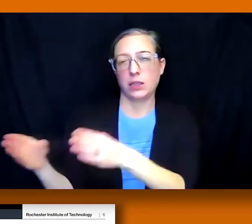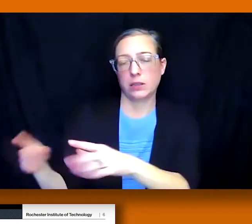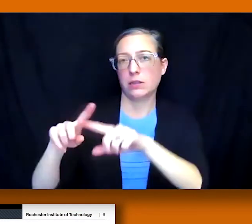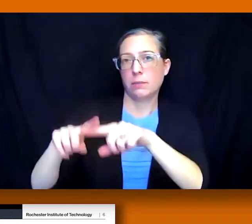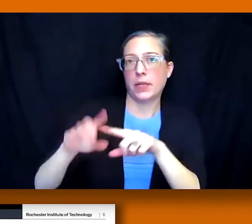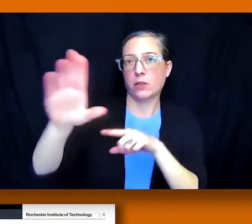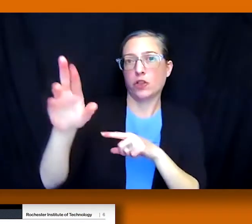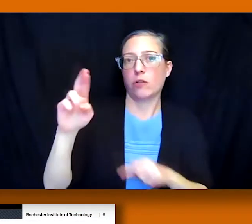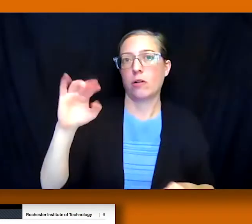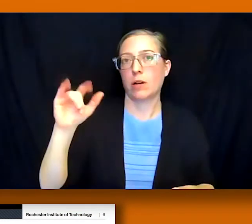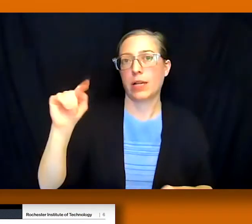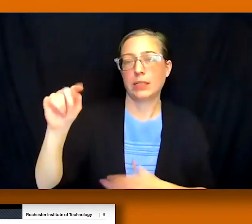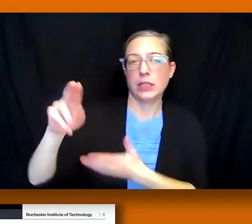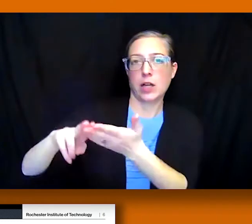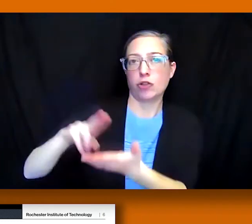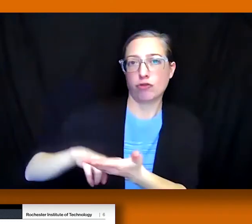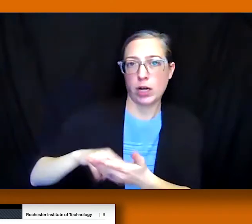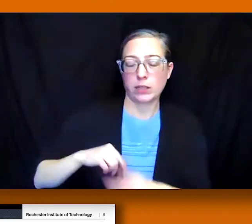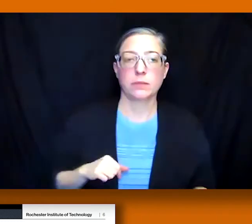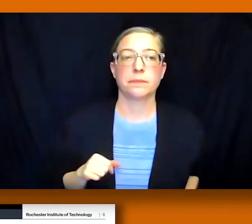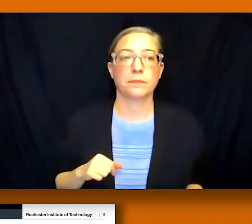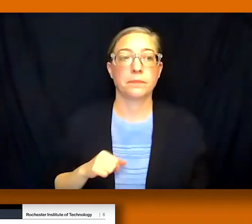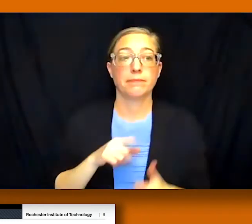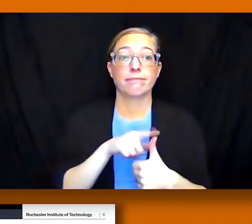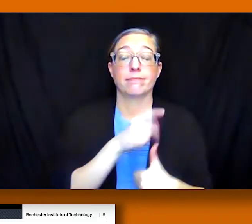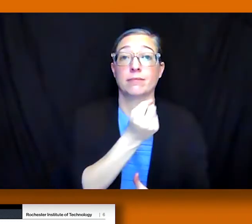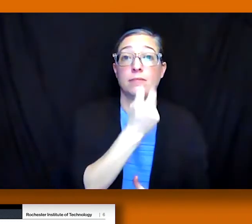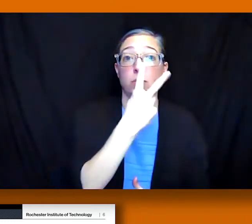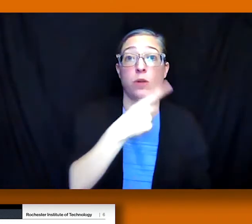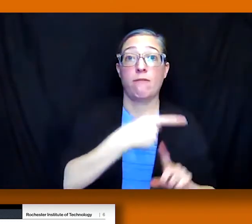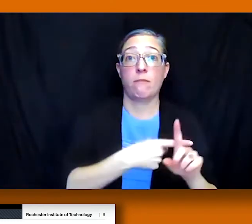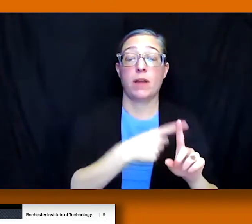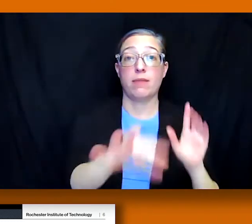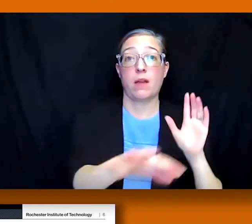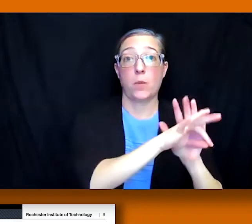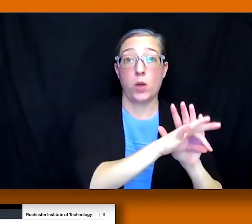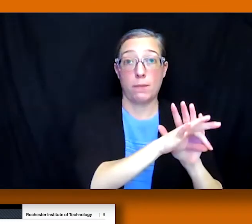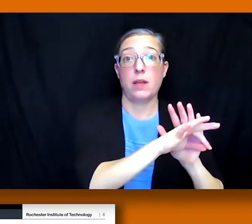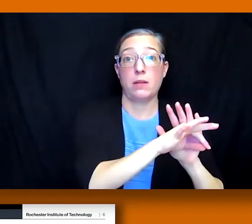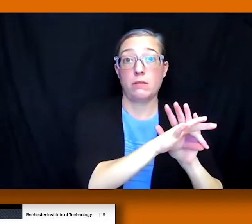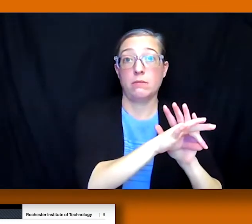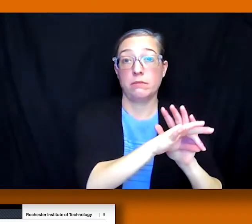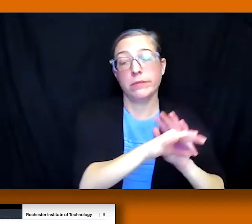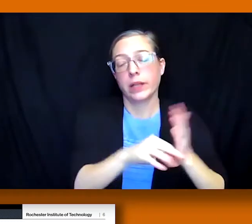Um, you might have a 12-month appointment, which would be calendar year,